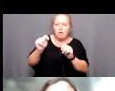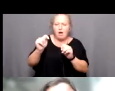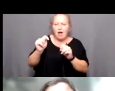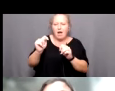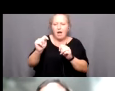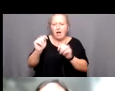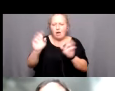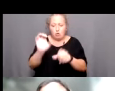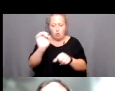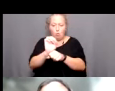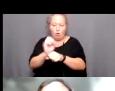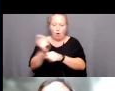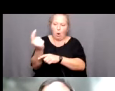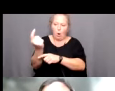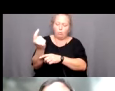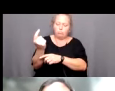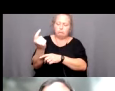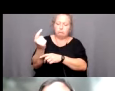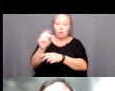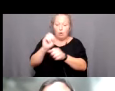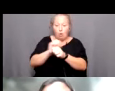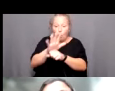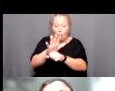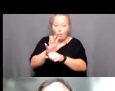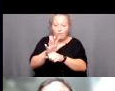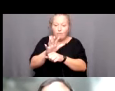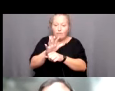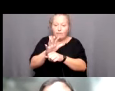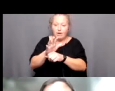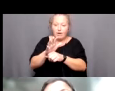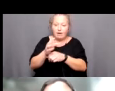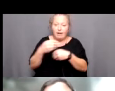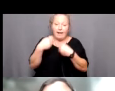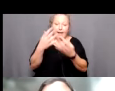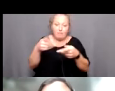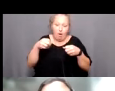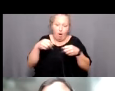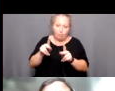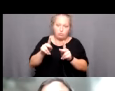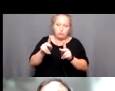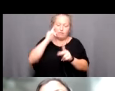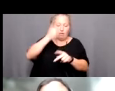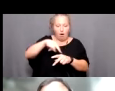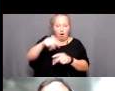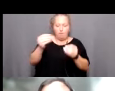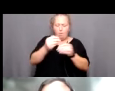on its own, COVID was a real opportunity for us to understand the